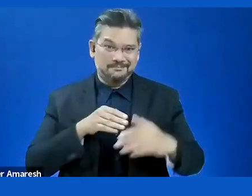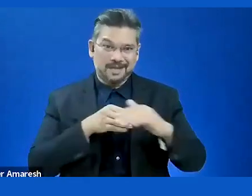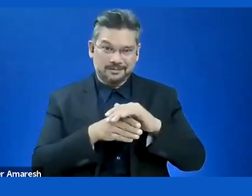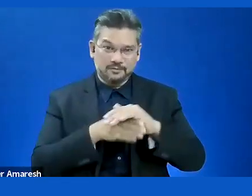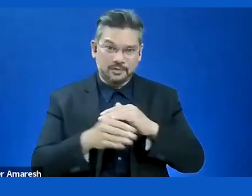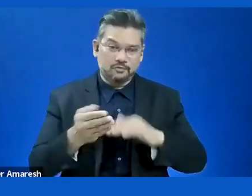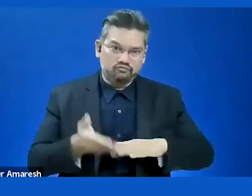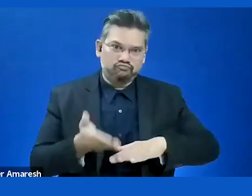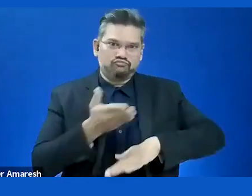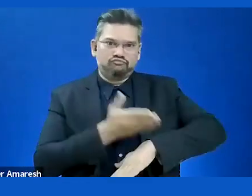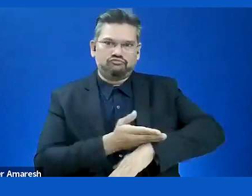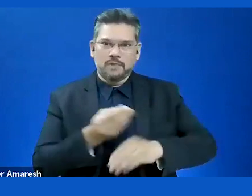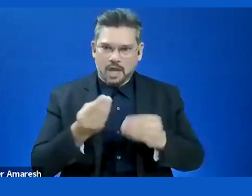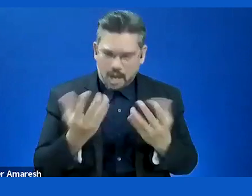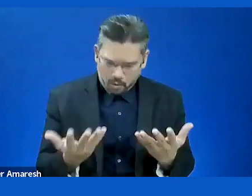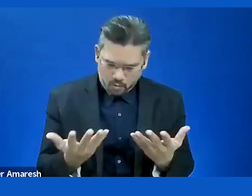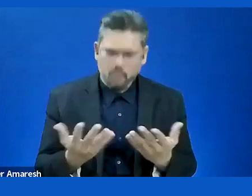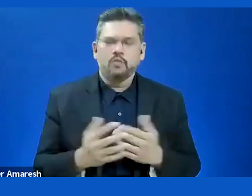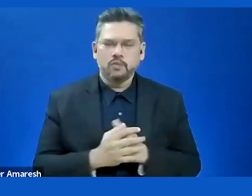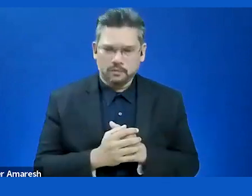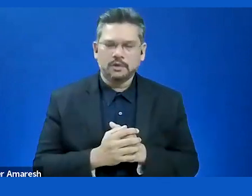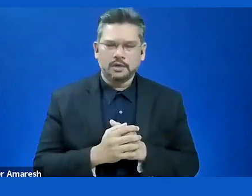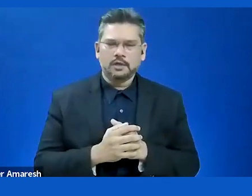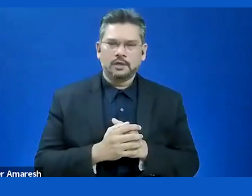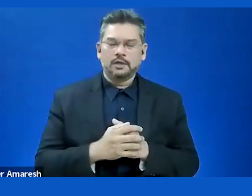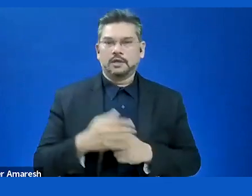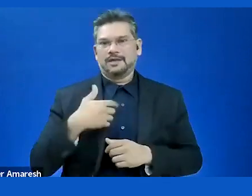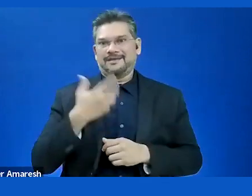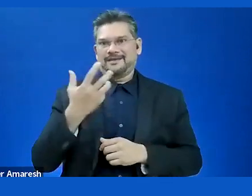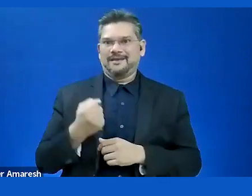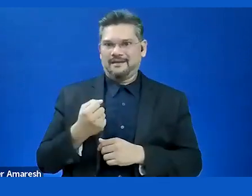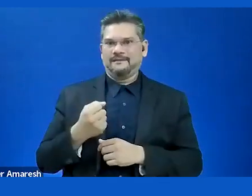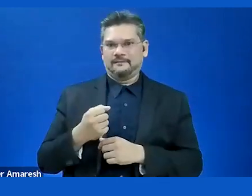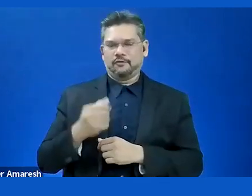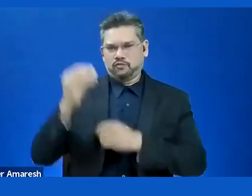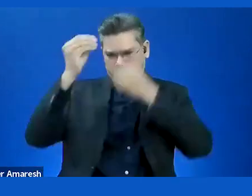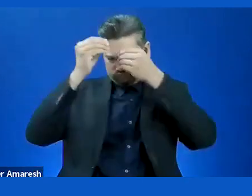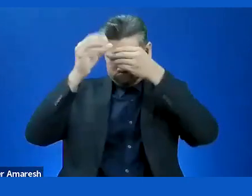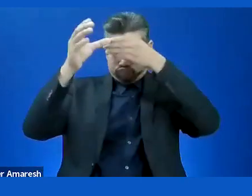we are happy to have an active Member States Expert Group. We work closely with Member States